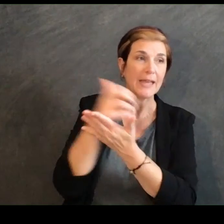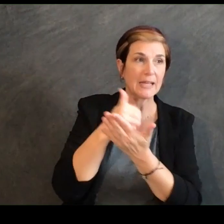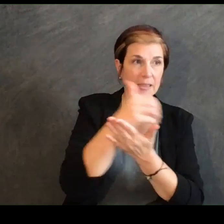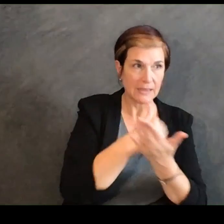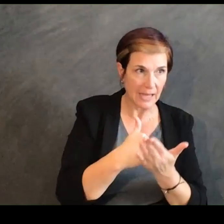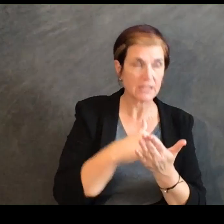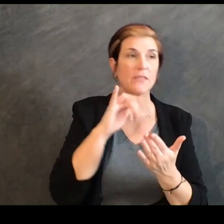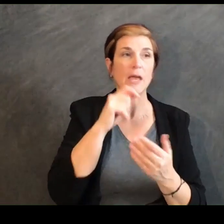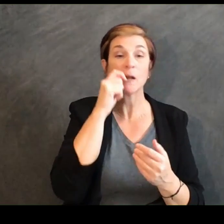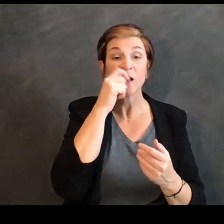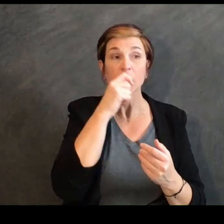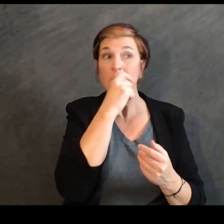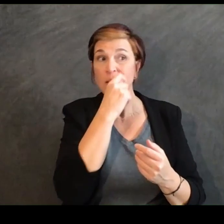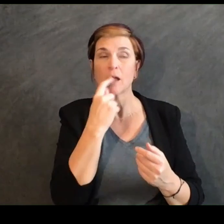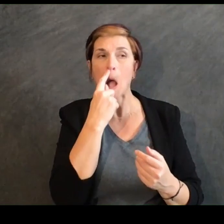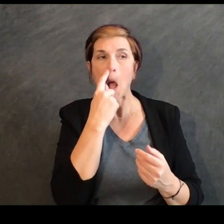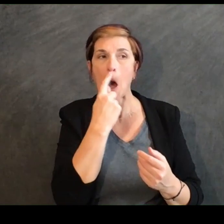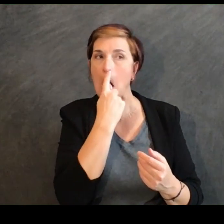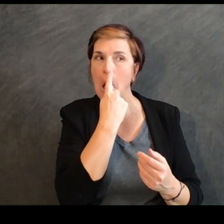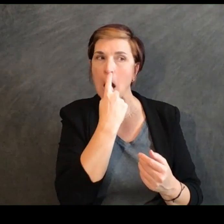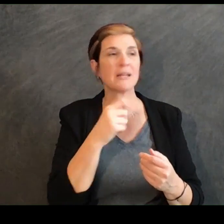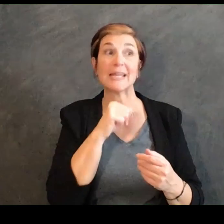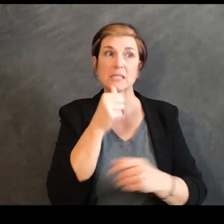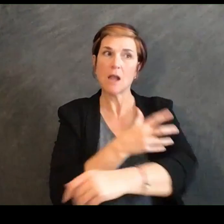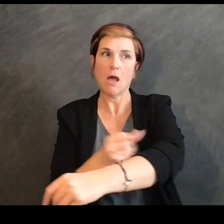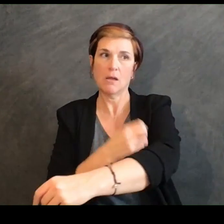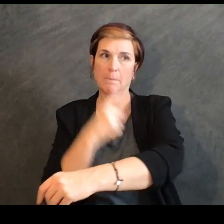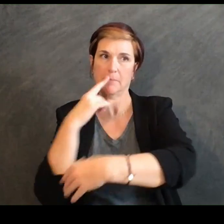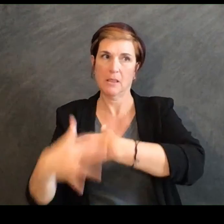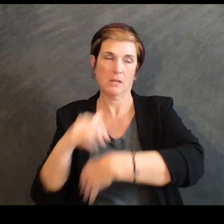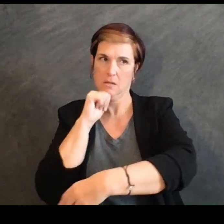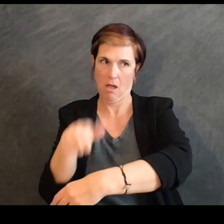it's not a tube of blood so they've delivered that to doctors offices and